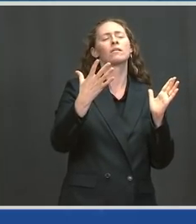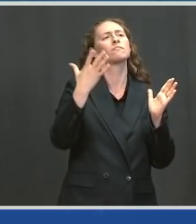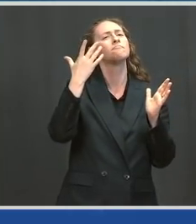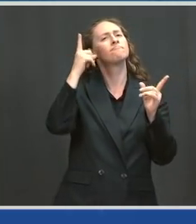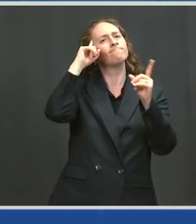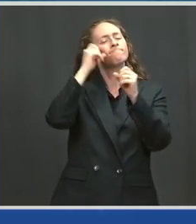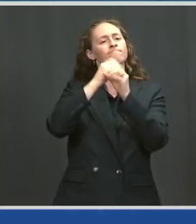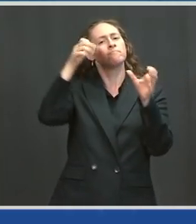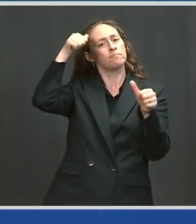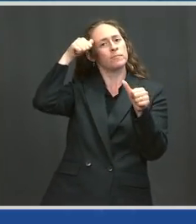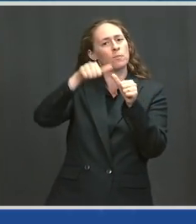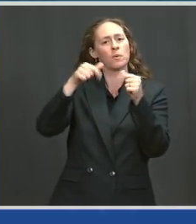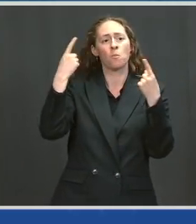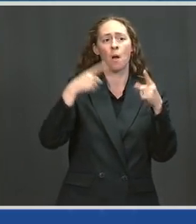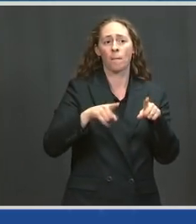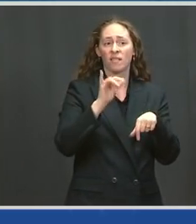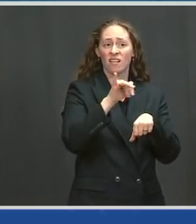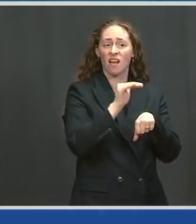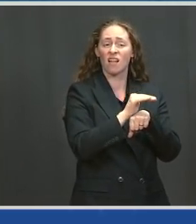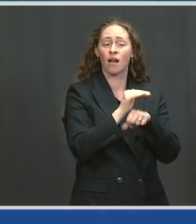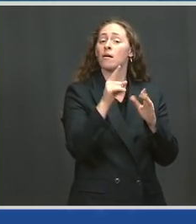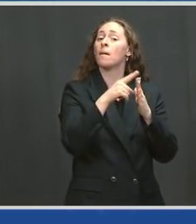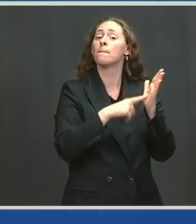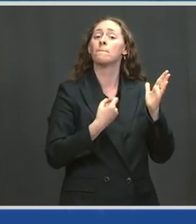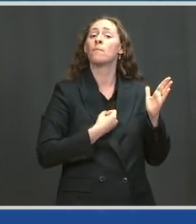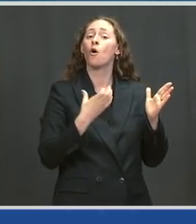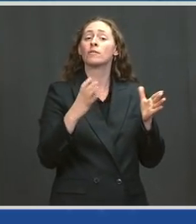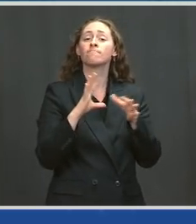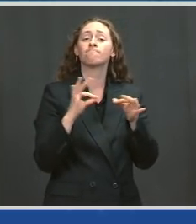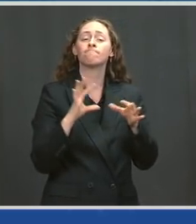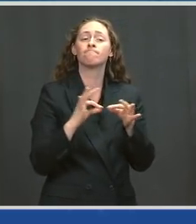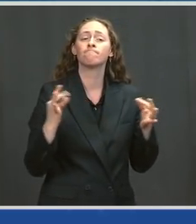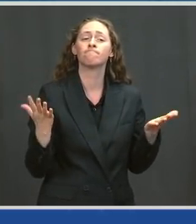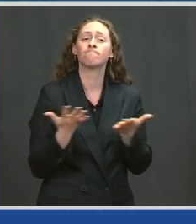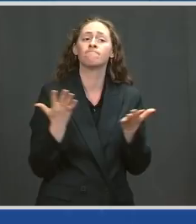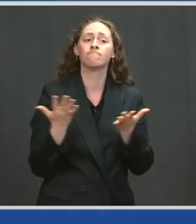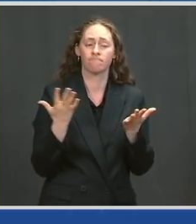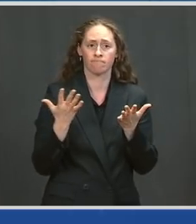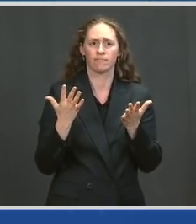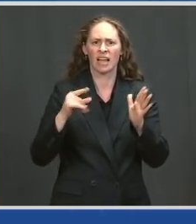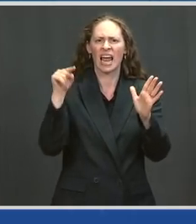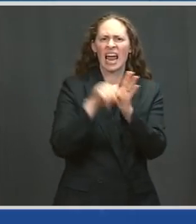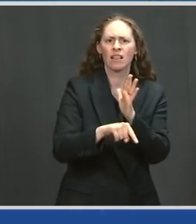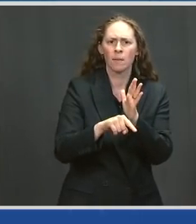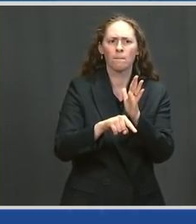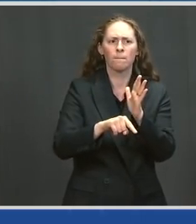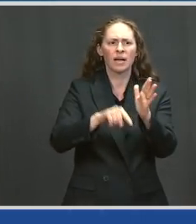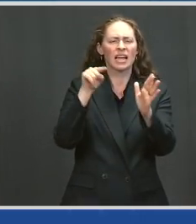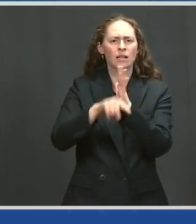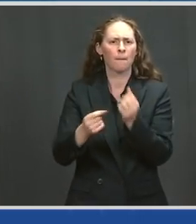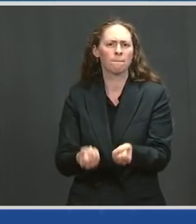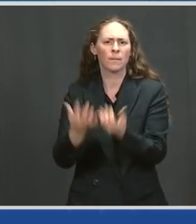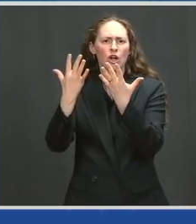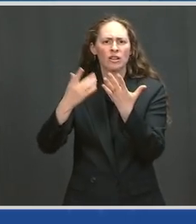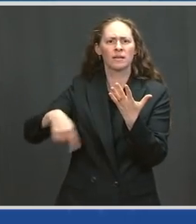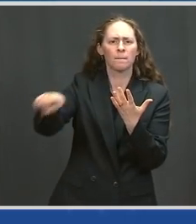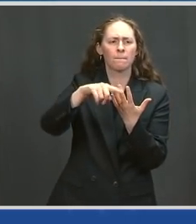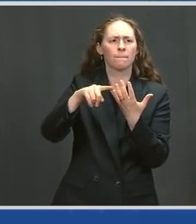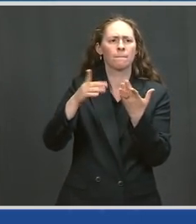And here's the poem. He said, "Kill them, burn them, set the pace. Teach them how to keep their place.